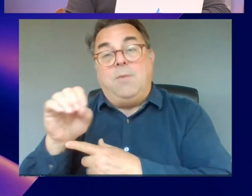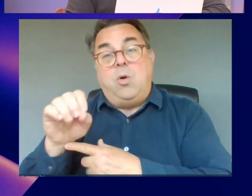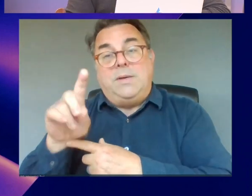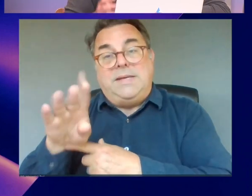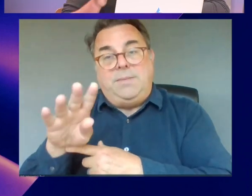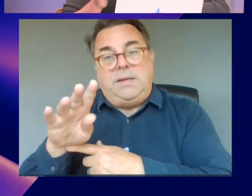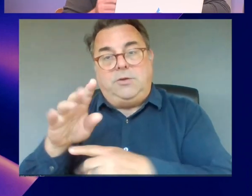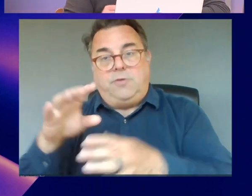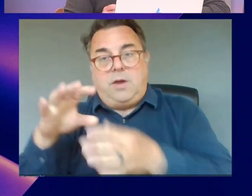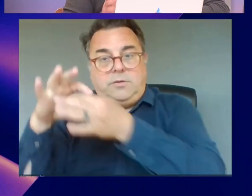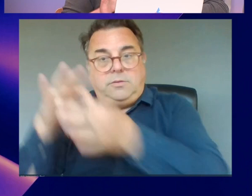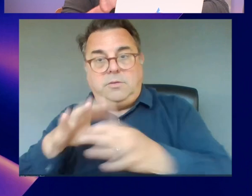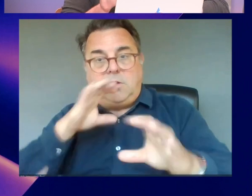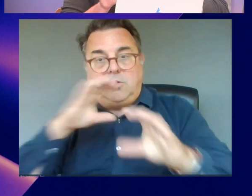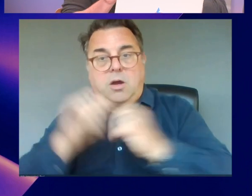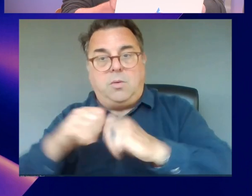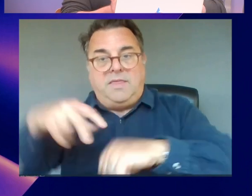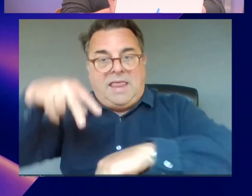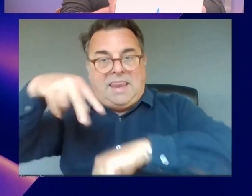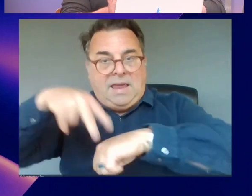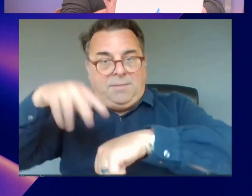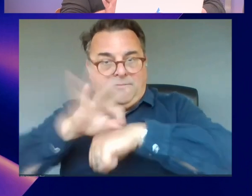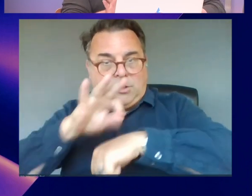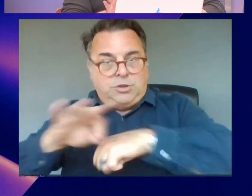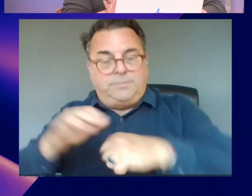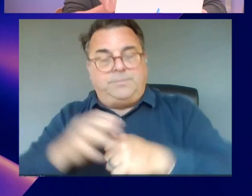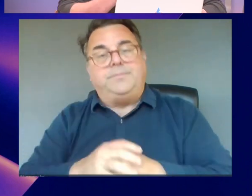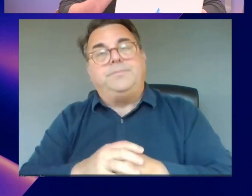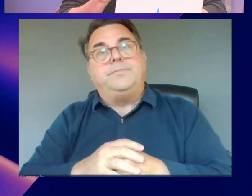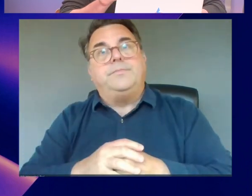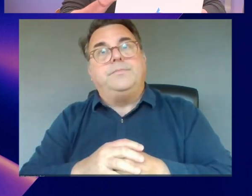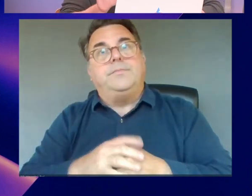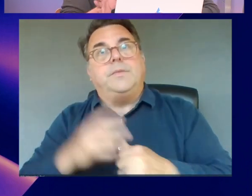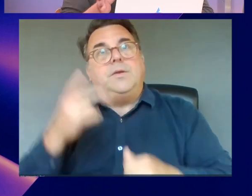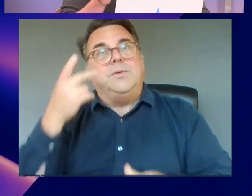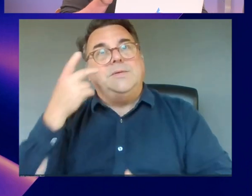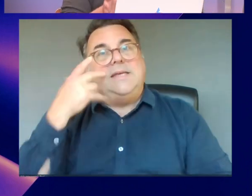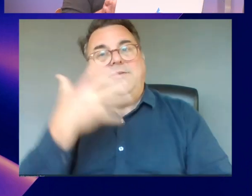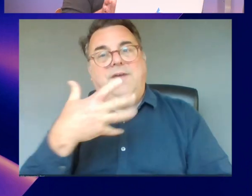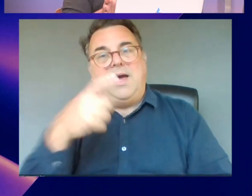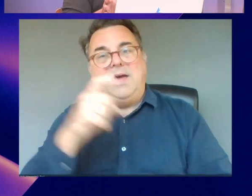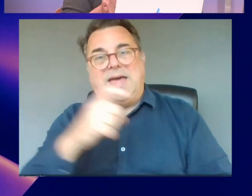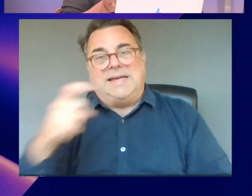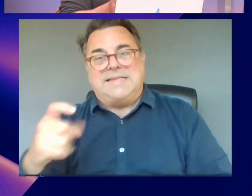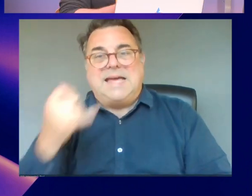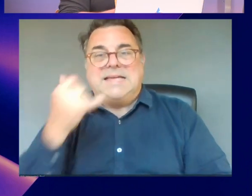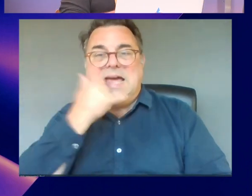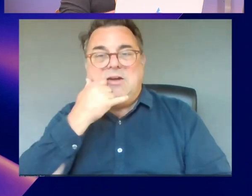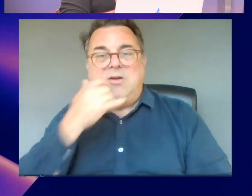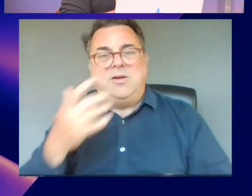and you had an API gateway. So you see a 5XX error across application. What is the true root cause?